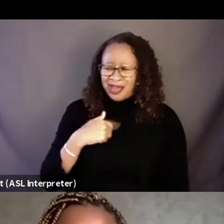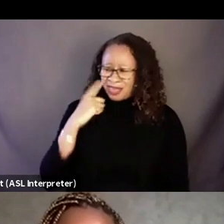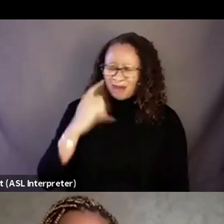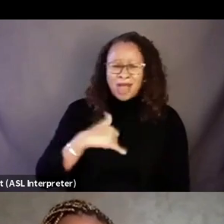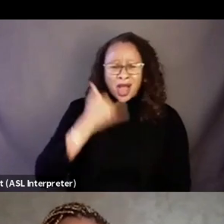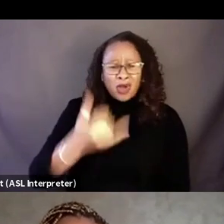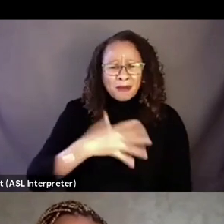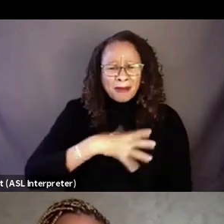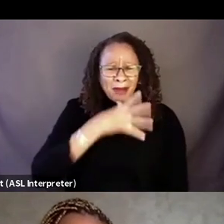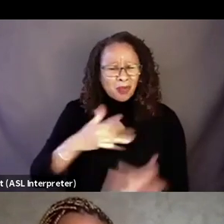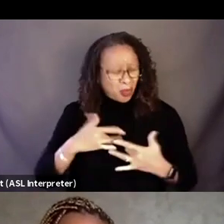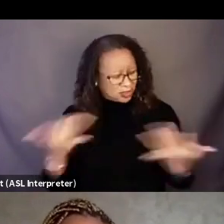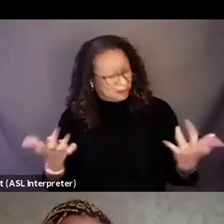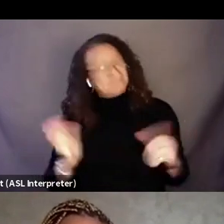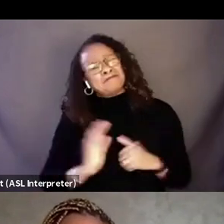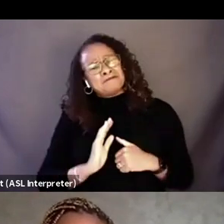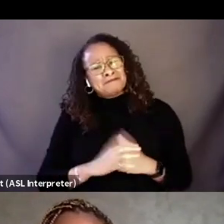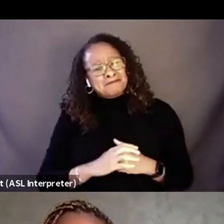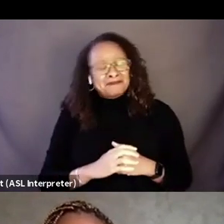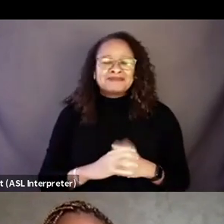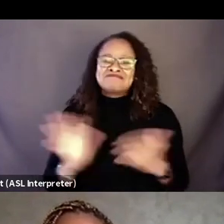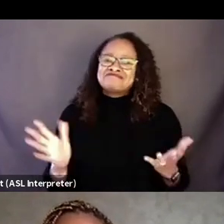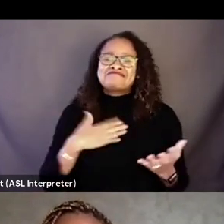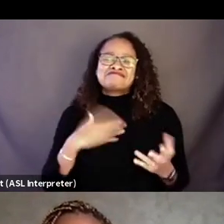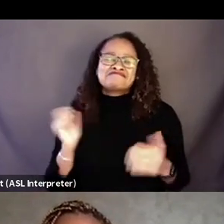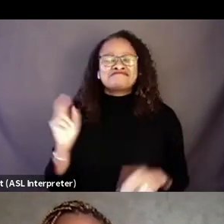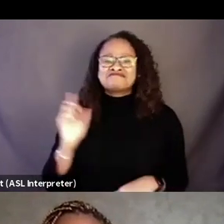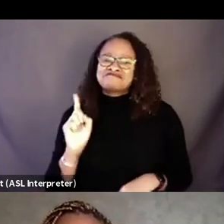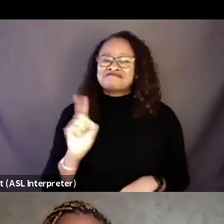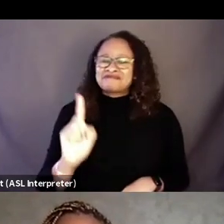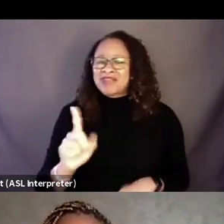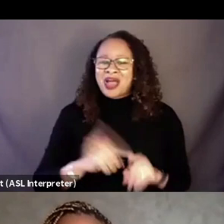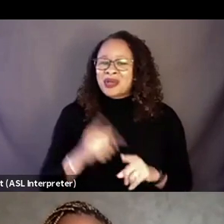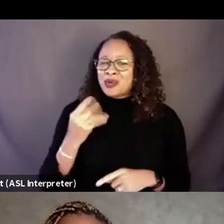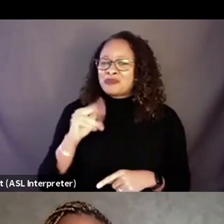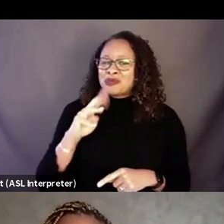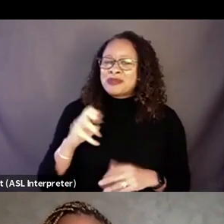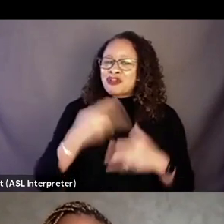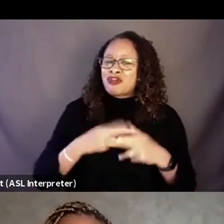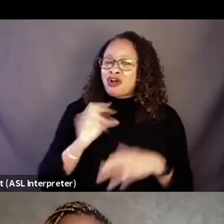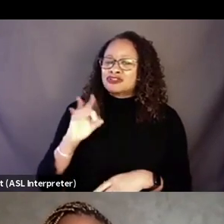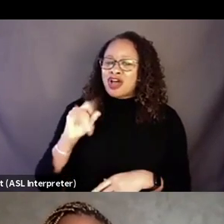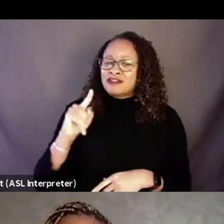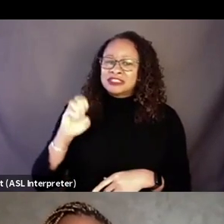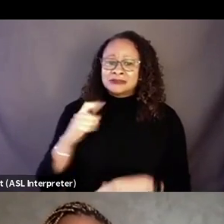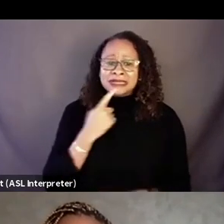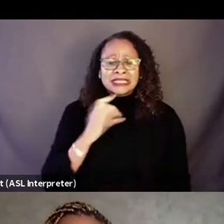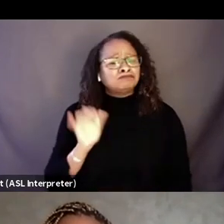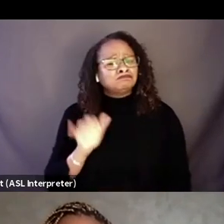I'm like, Hey mommy, what's up? She's like, Oh, I'm on my way to a premiere of a film called "Softie" And I said, aha interesting.